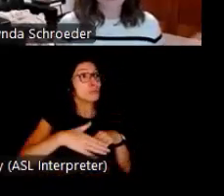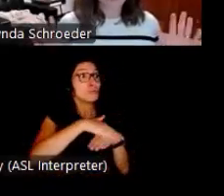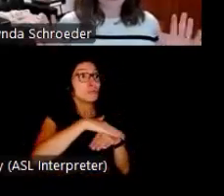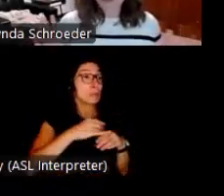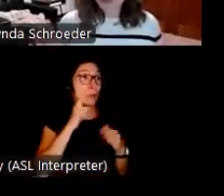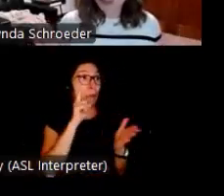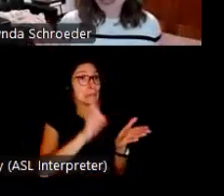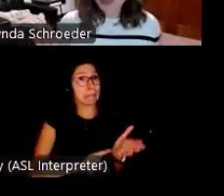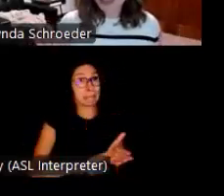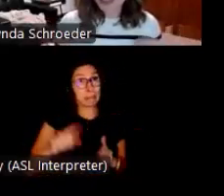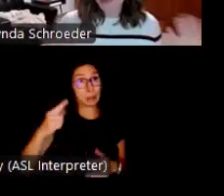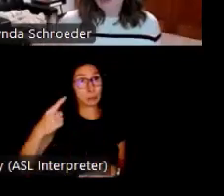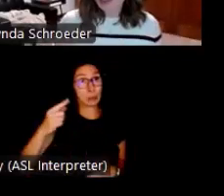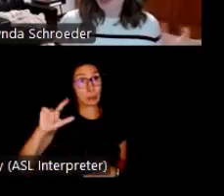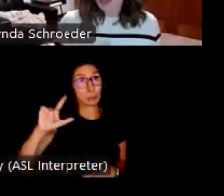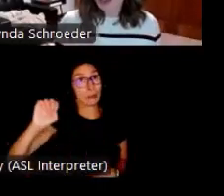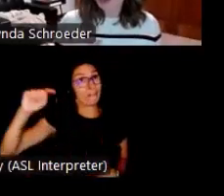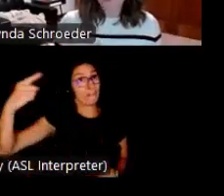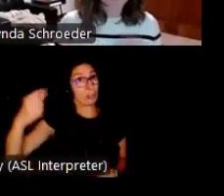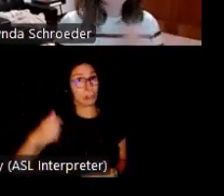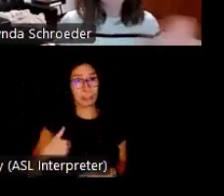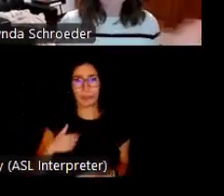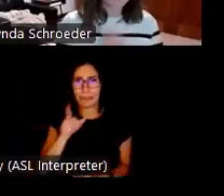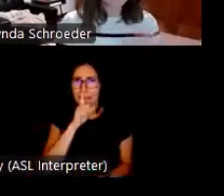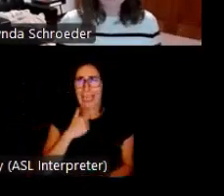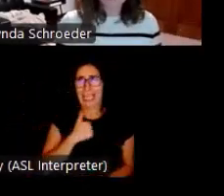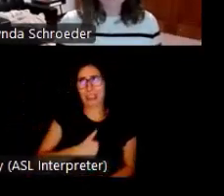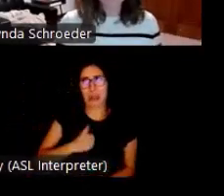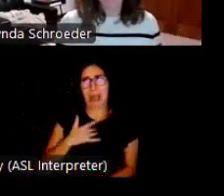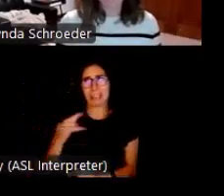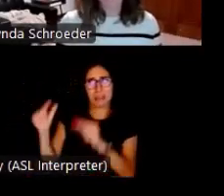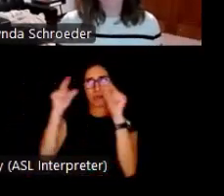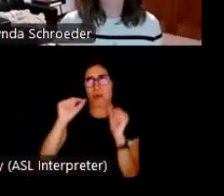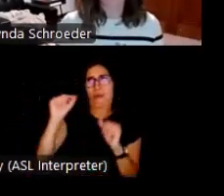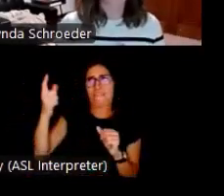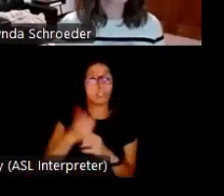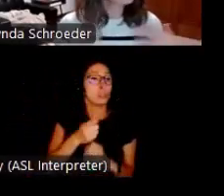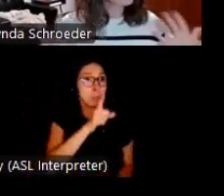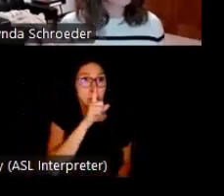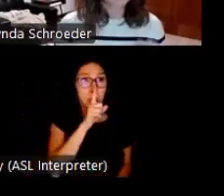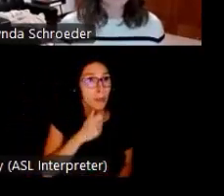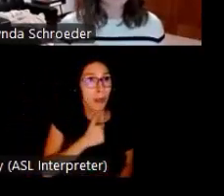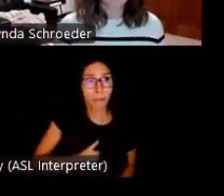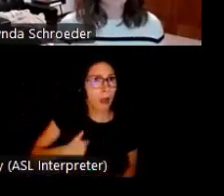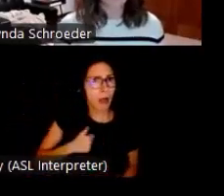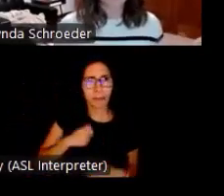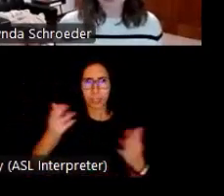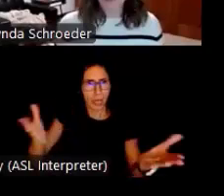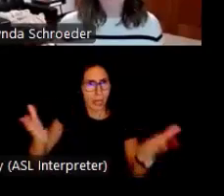We got a sorry with a "I'm sorry I google first." That's not something to apologize for. What we're trying to figure out is